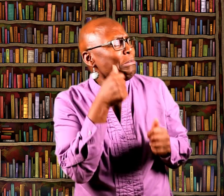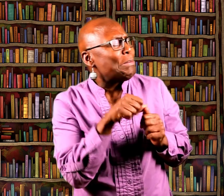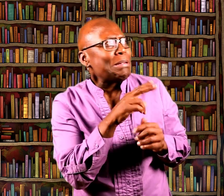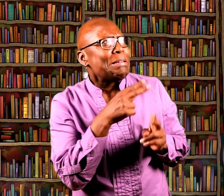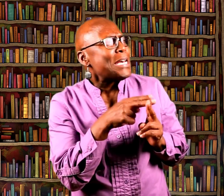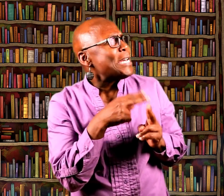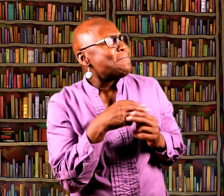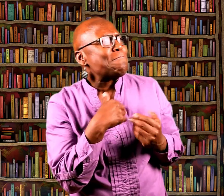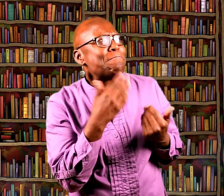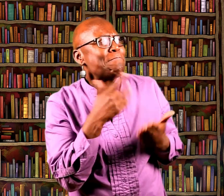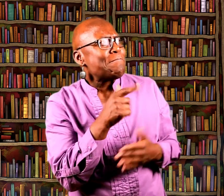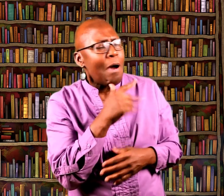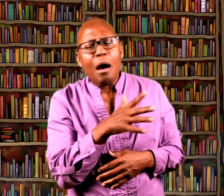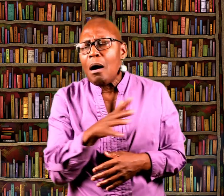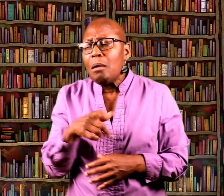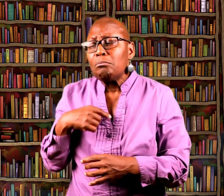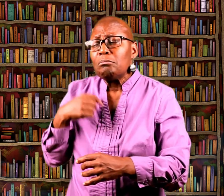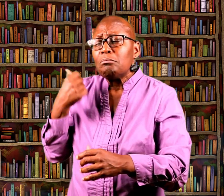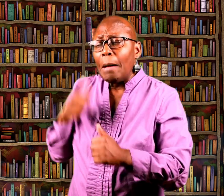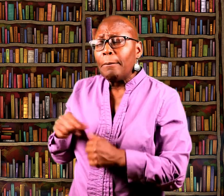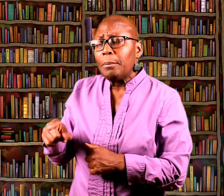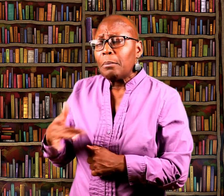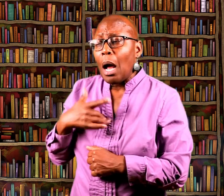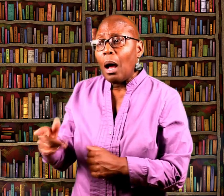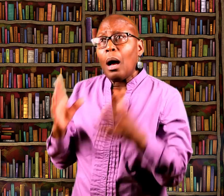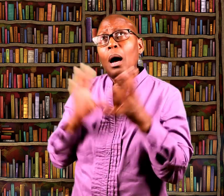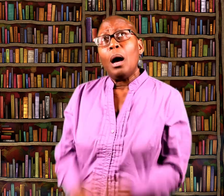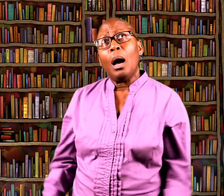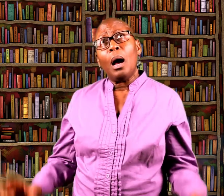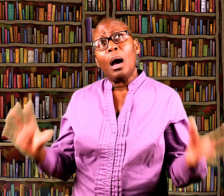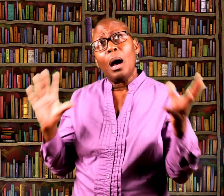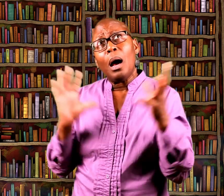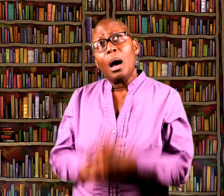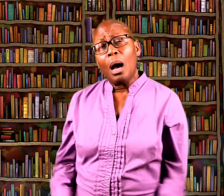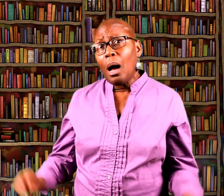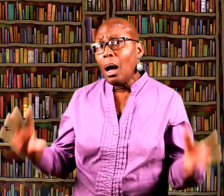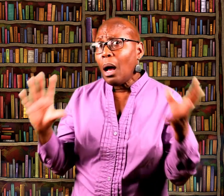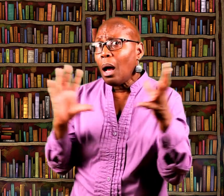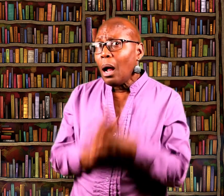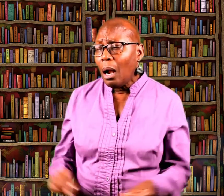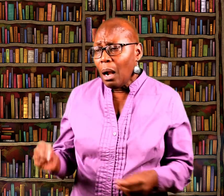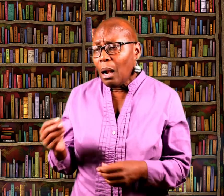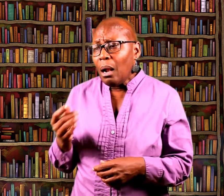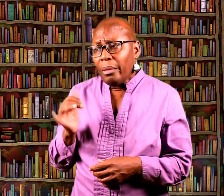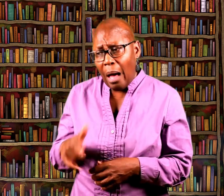He told me his name. I still didn't realize. "I don't remember your name. Don't know you," I said apologetically.